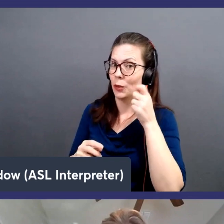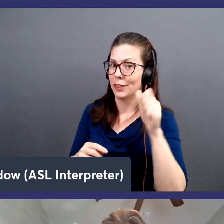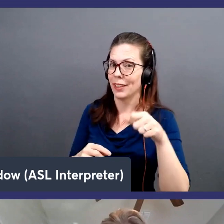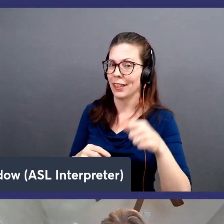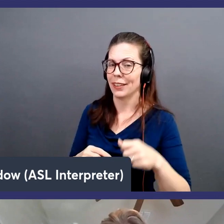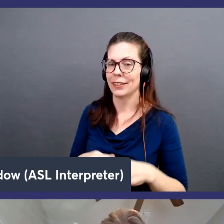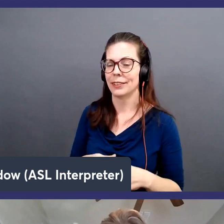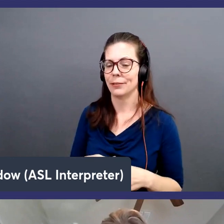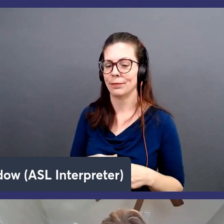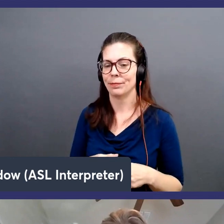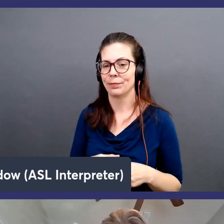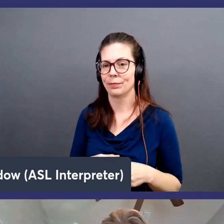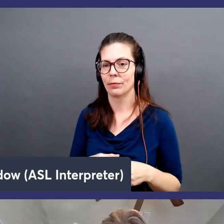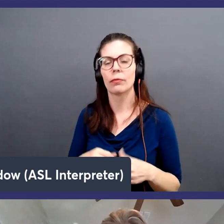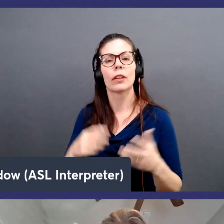So thinking about CloudFront,